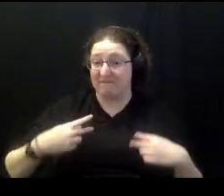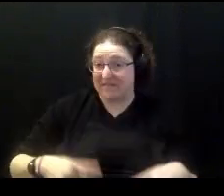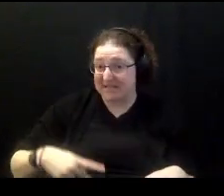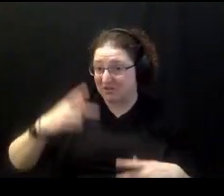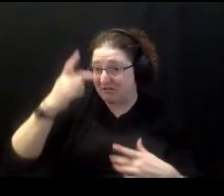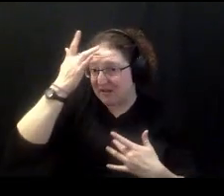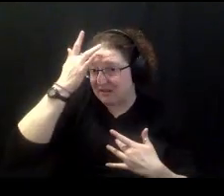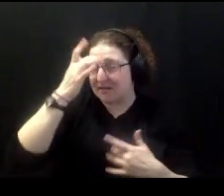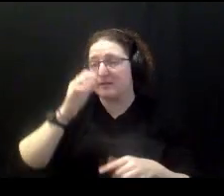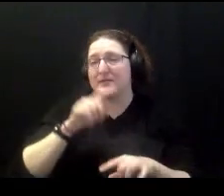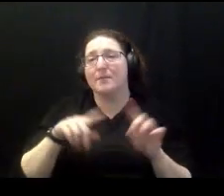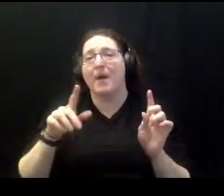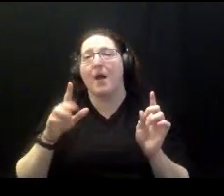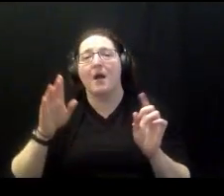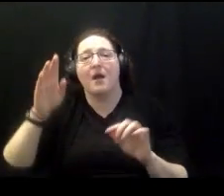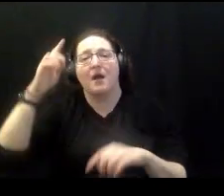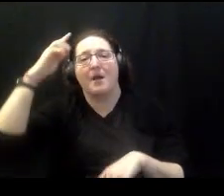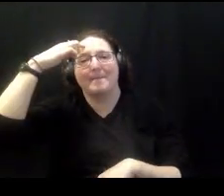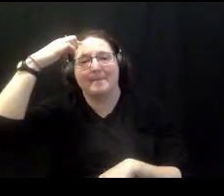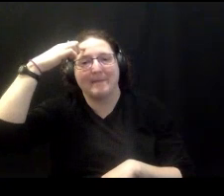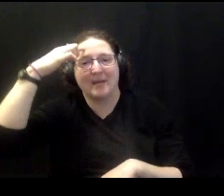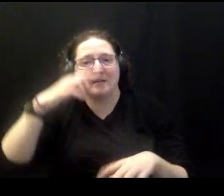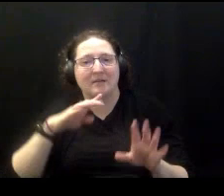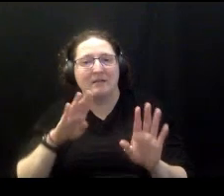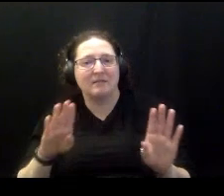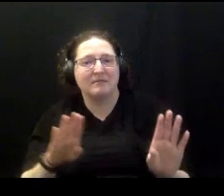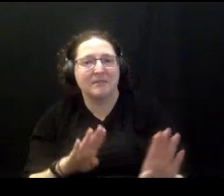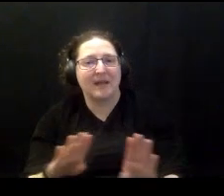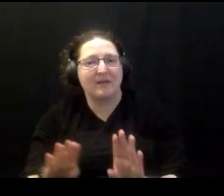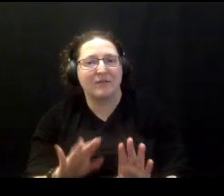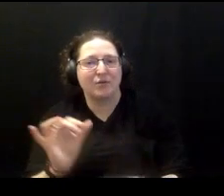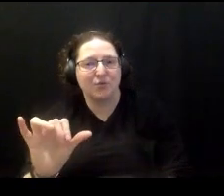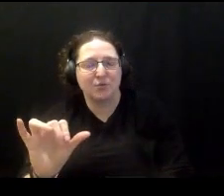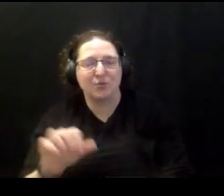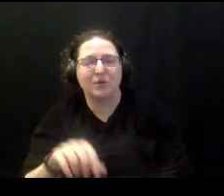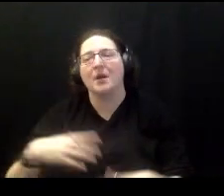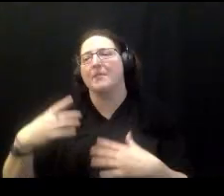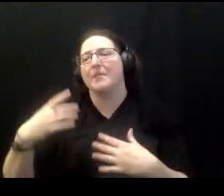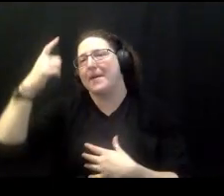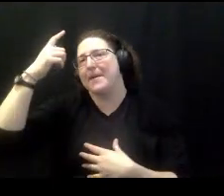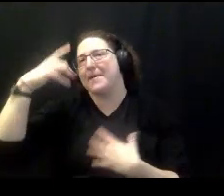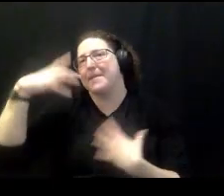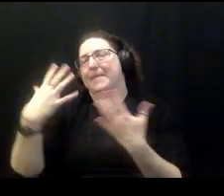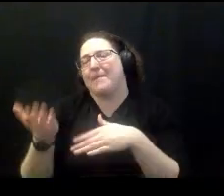behavioral health effects), as well as mortality or increased numbers of deaths.